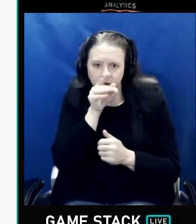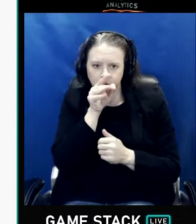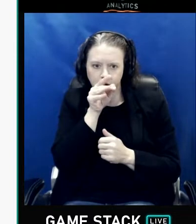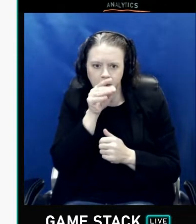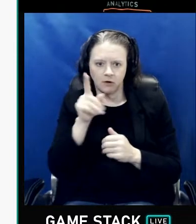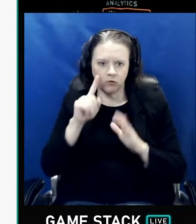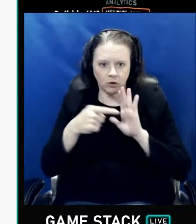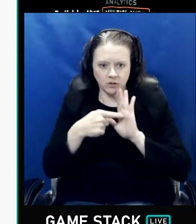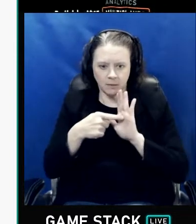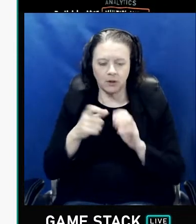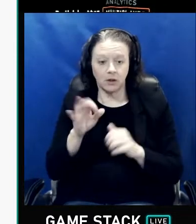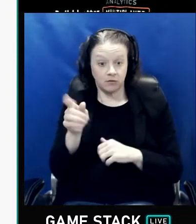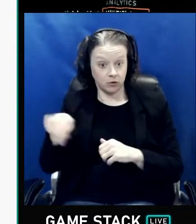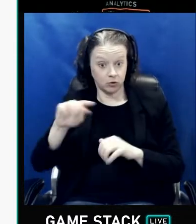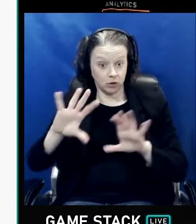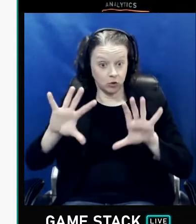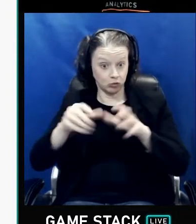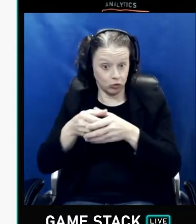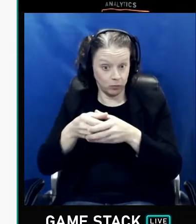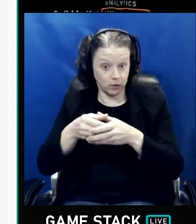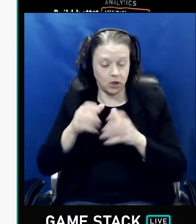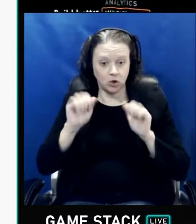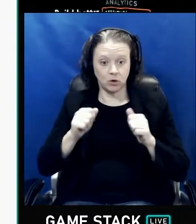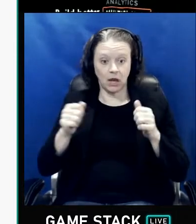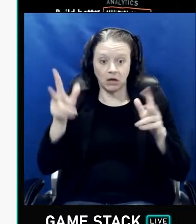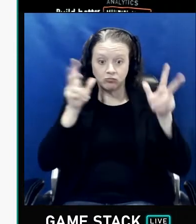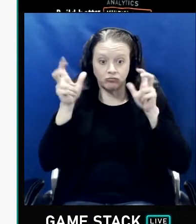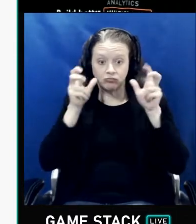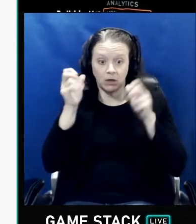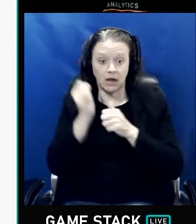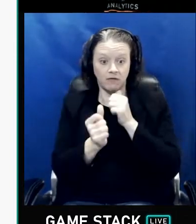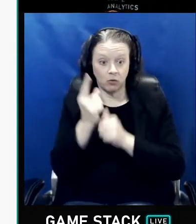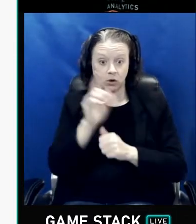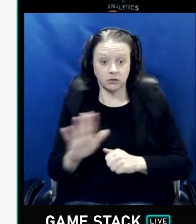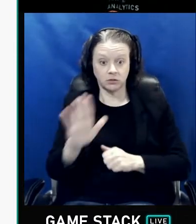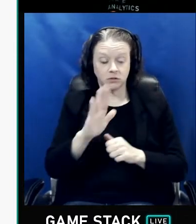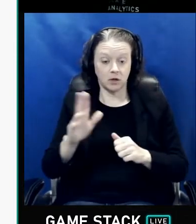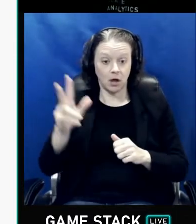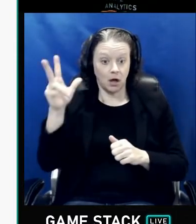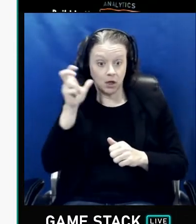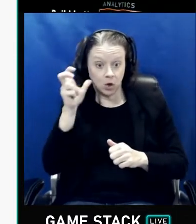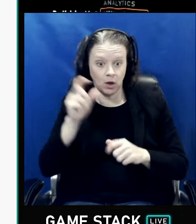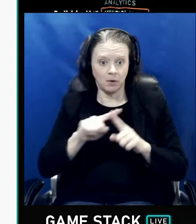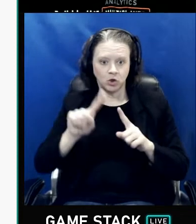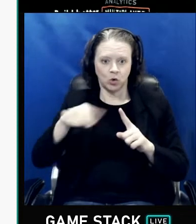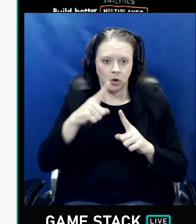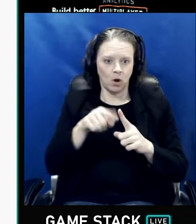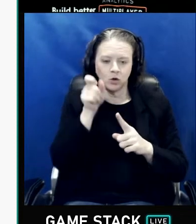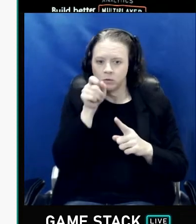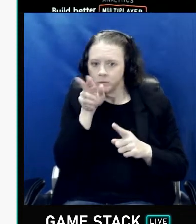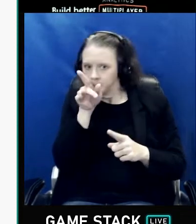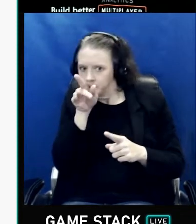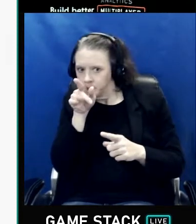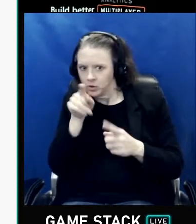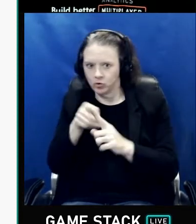you can receive everybody's audio, but you only want to send to one particular person. You can set up the chat matrix fairly quickly.